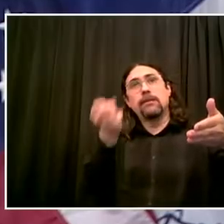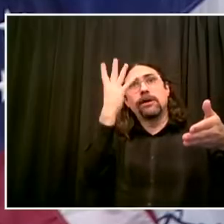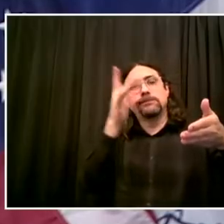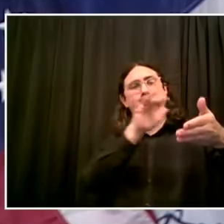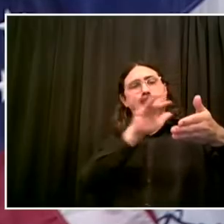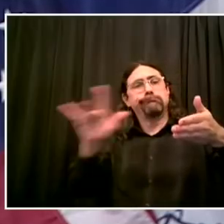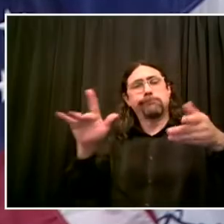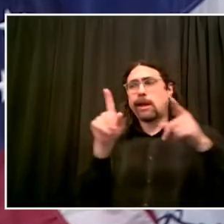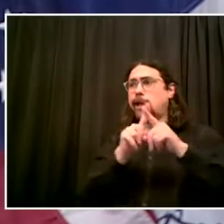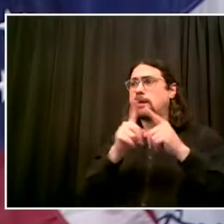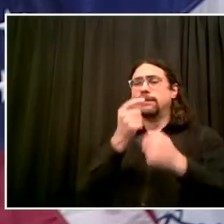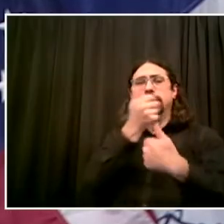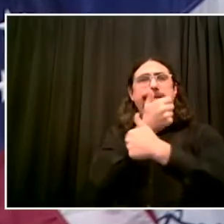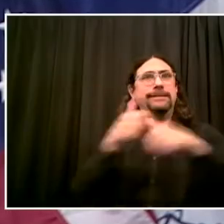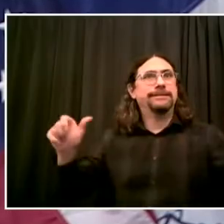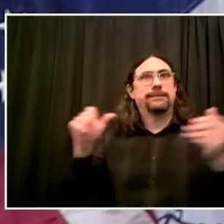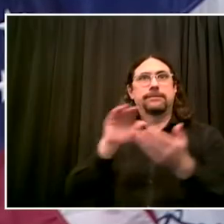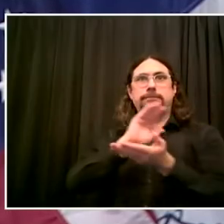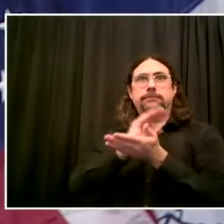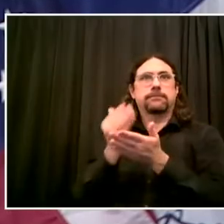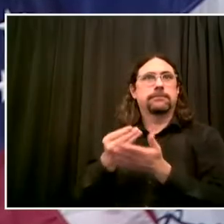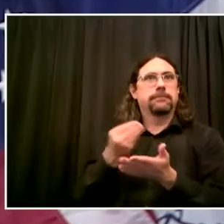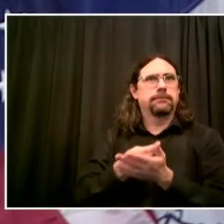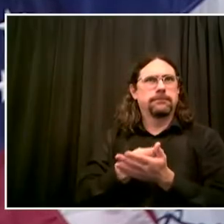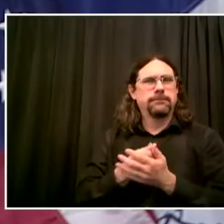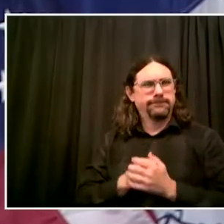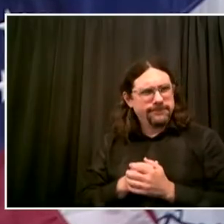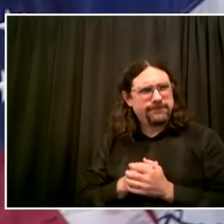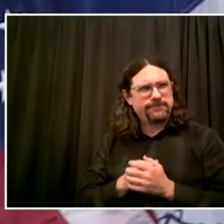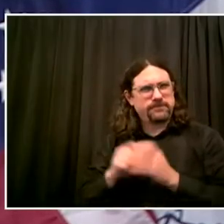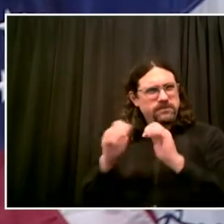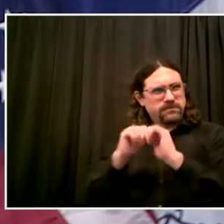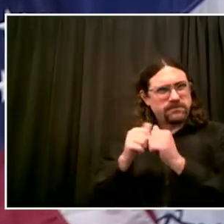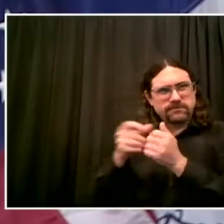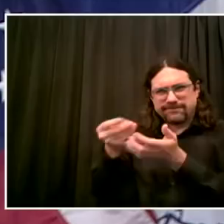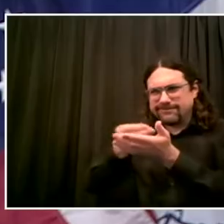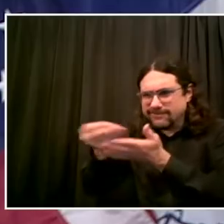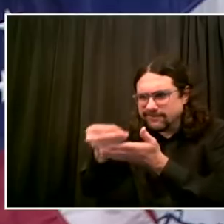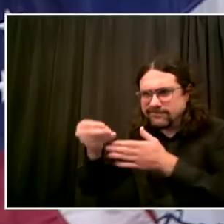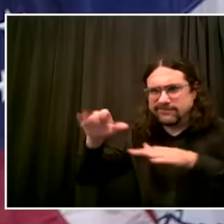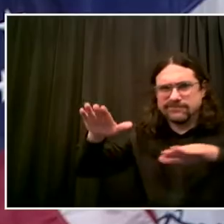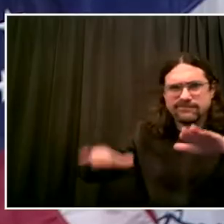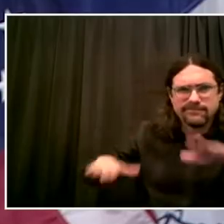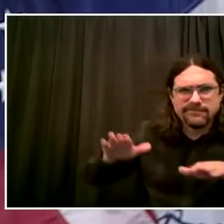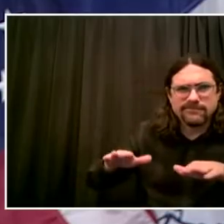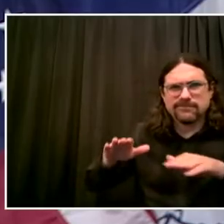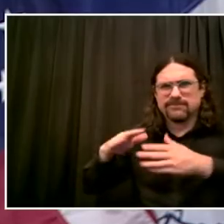GIVING MONEY WITHOUT ANY REAL OVERSIGHT OVER HOW THE MONEY WILL BE SPENT.